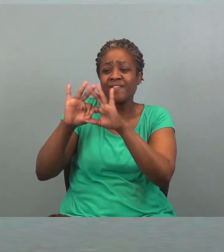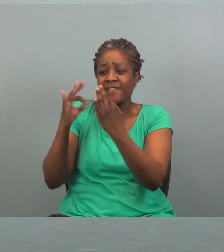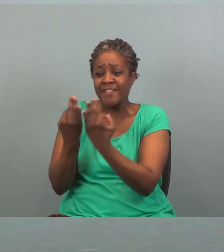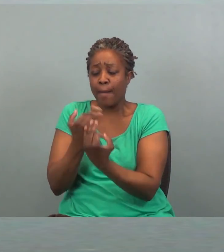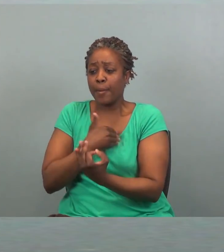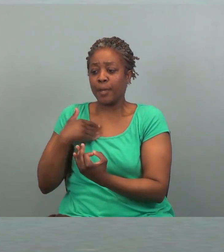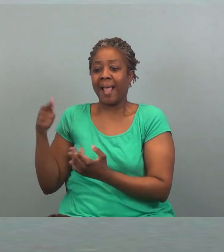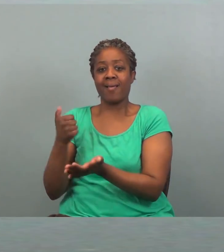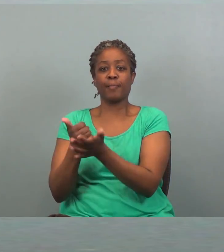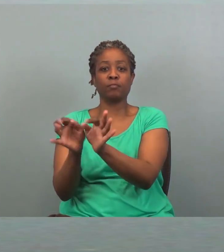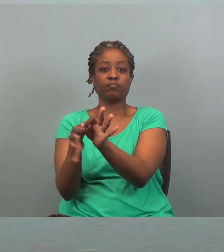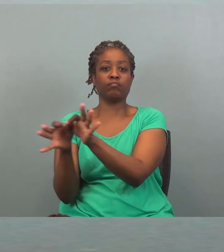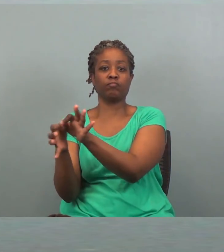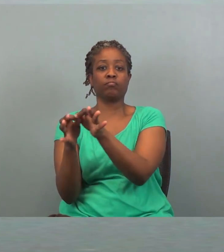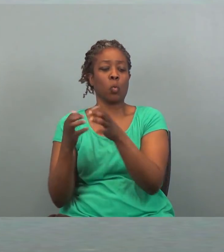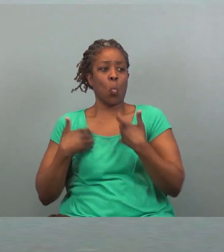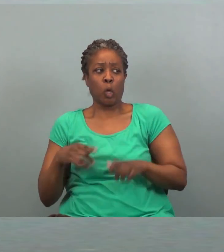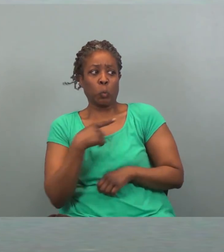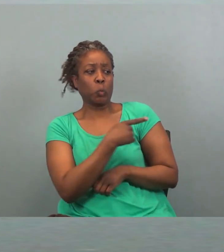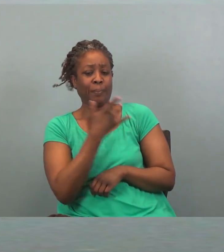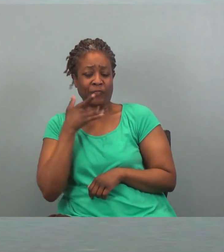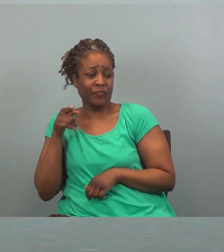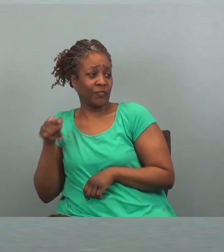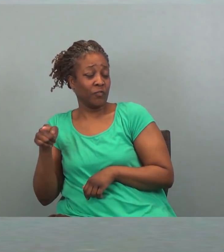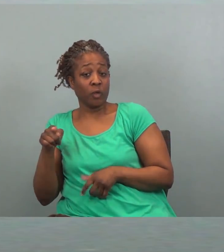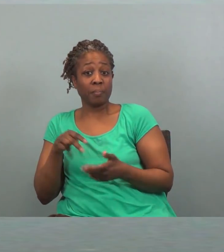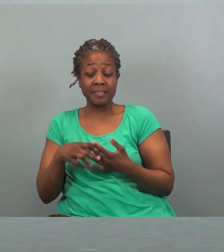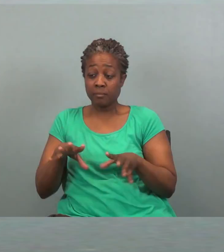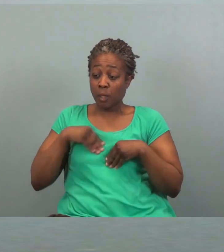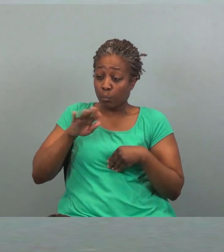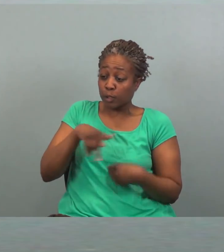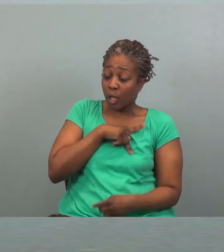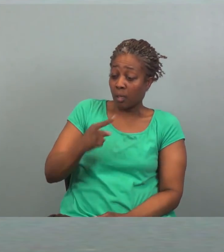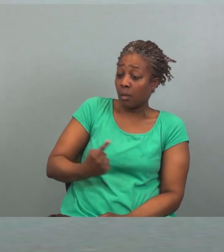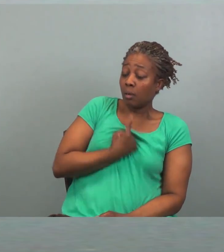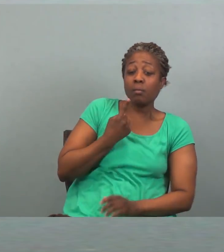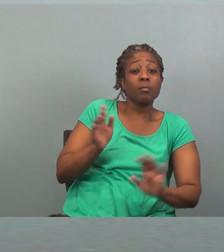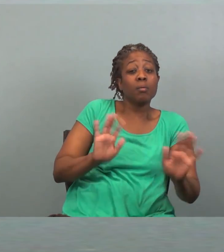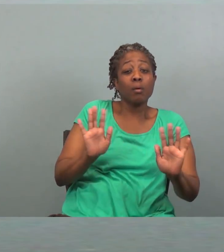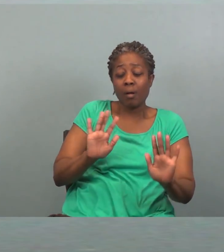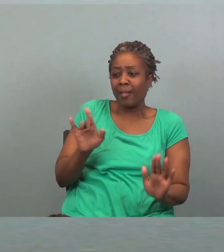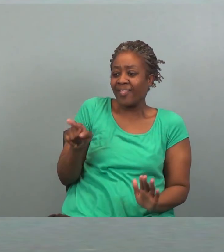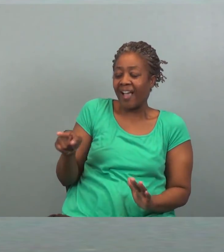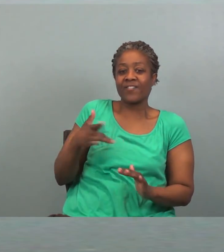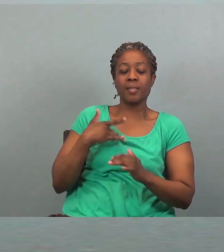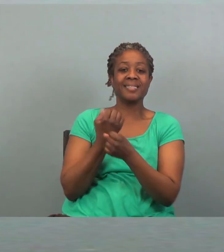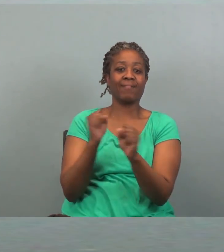member interpret their appointment, rather than you. Don't feel snubbed by this, they simply feel safer